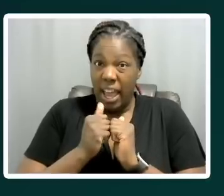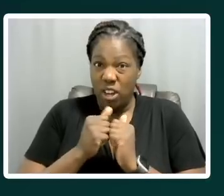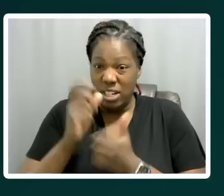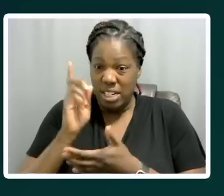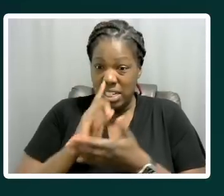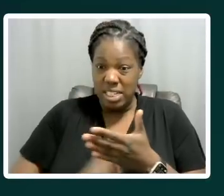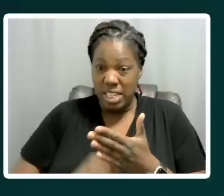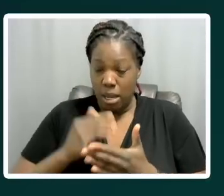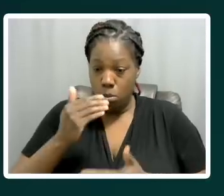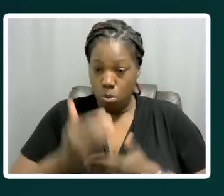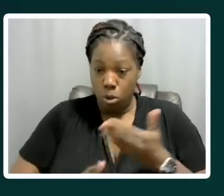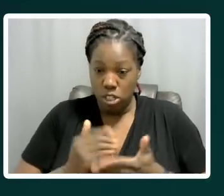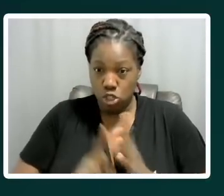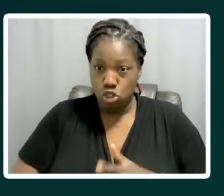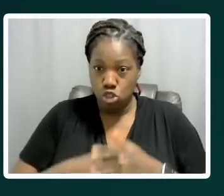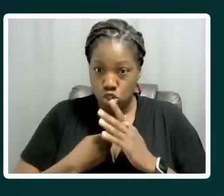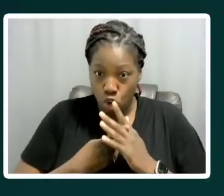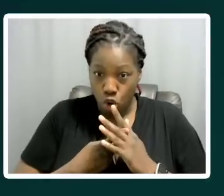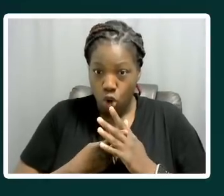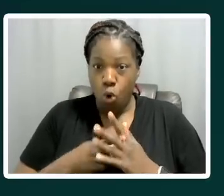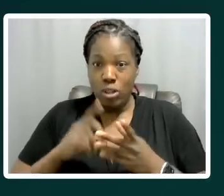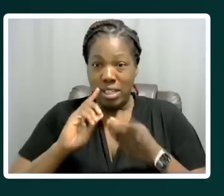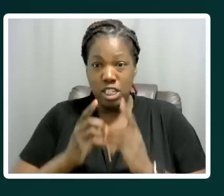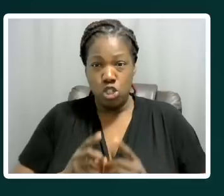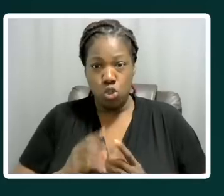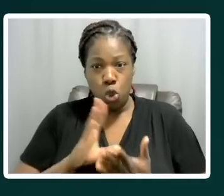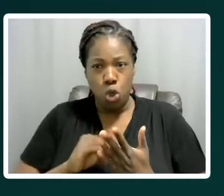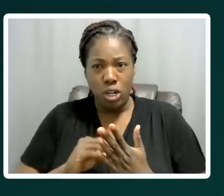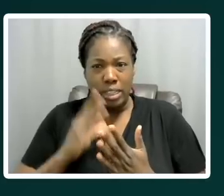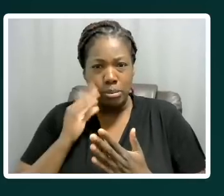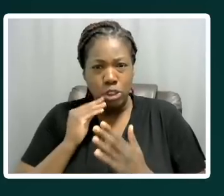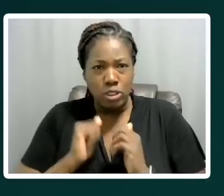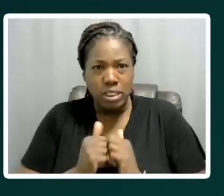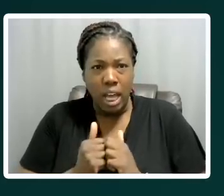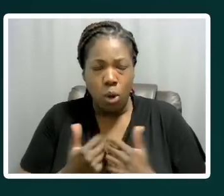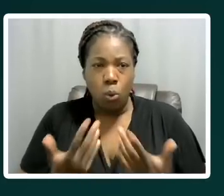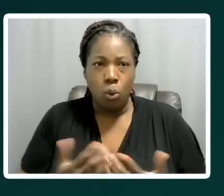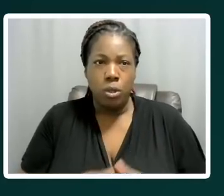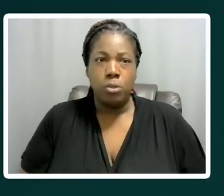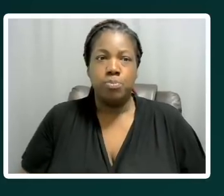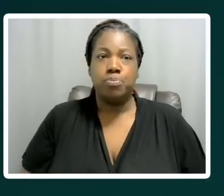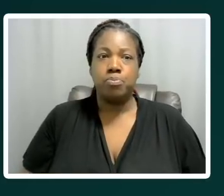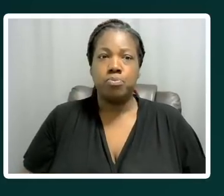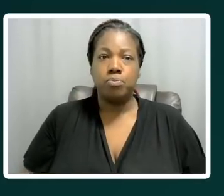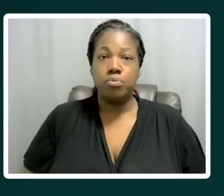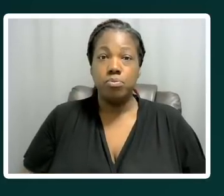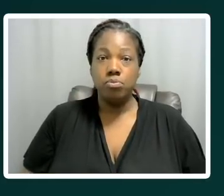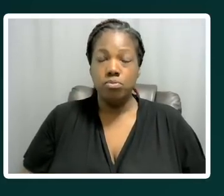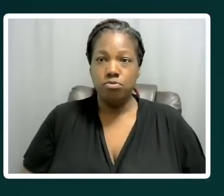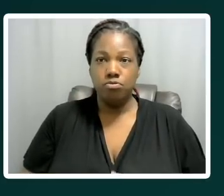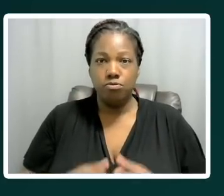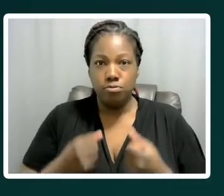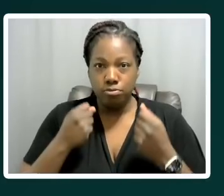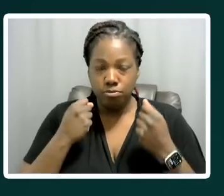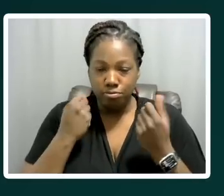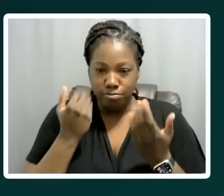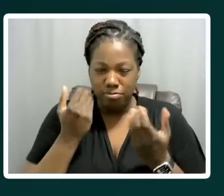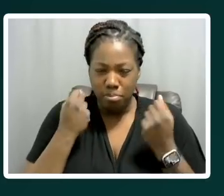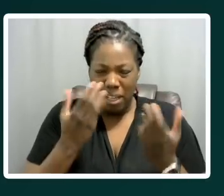digital learning experience? Well, it involves many things, primarily close collaboration with